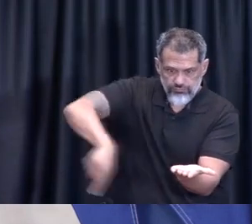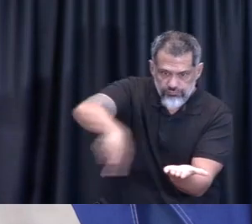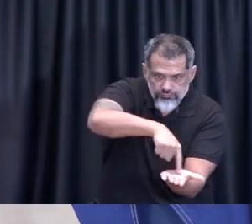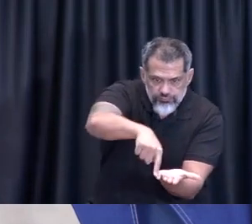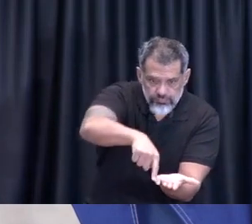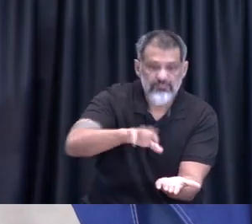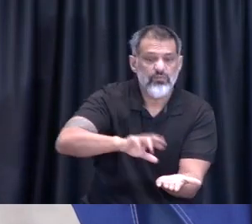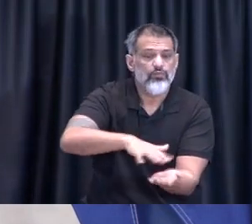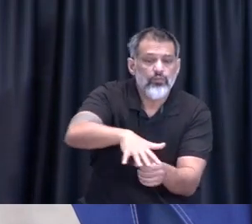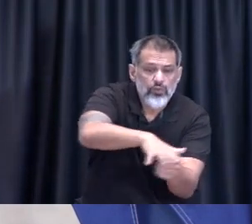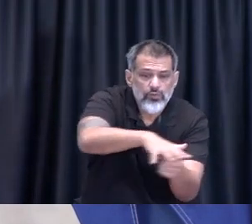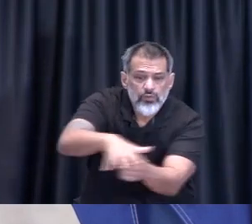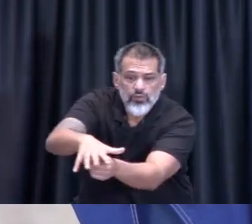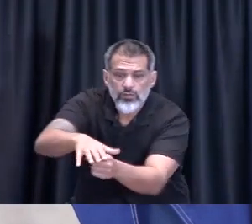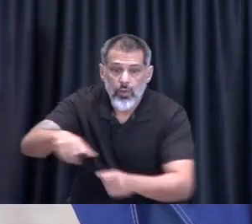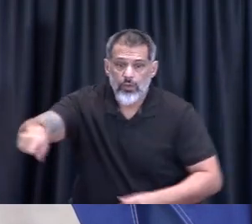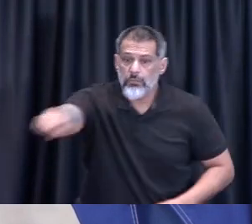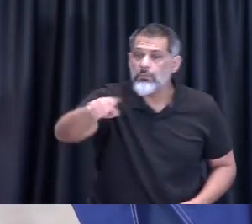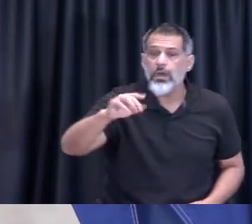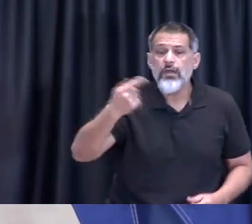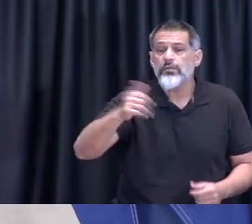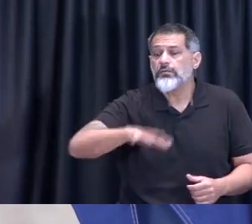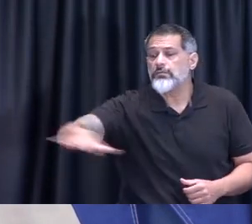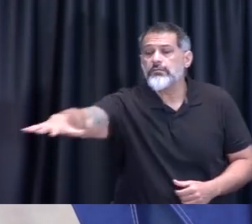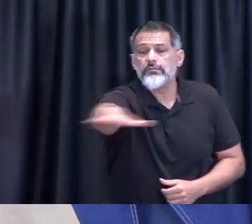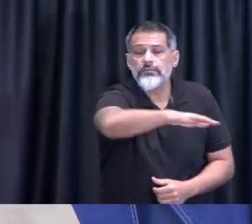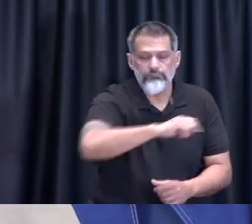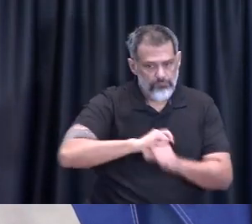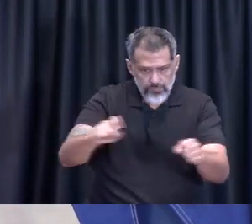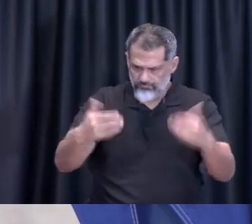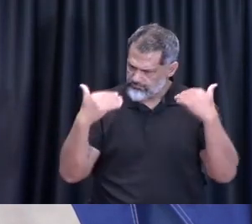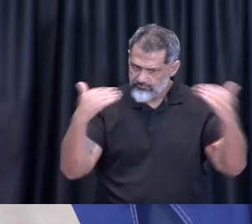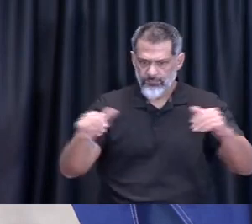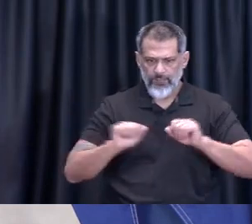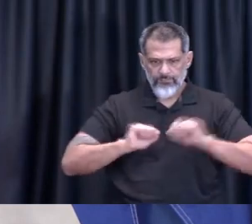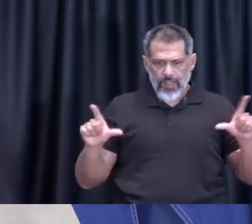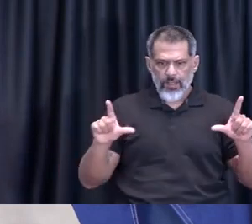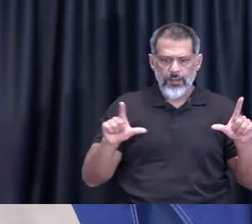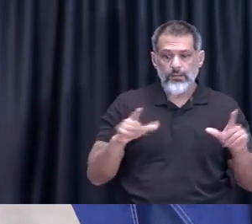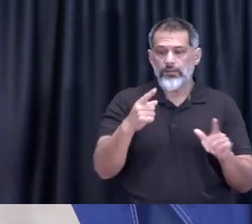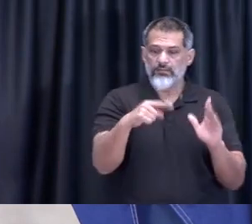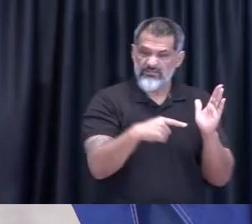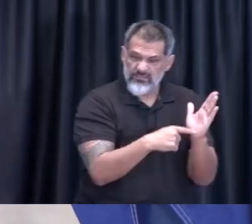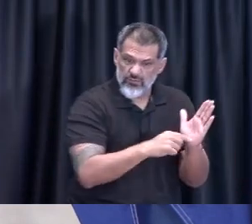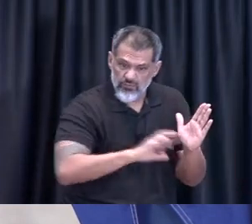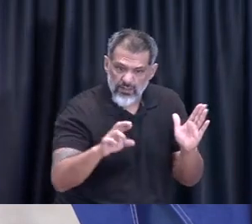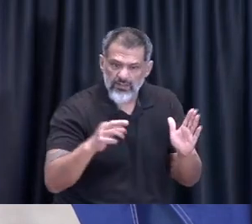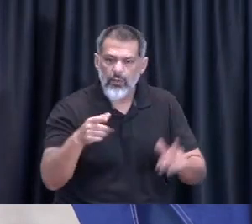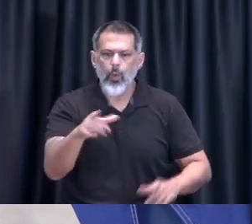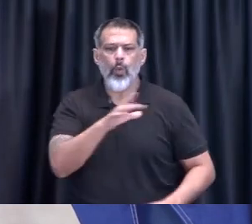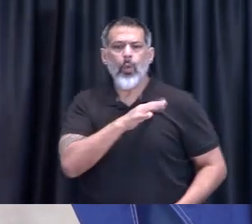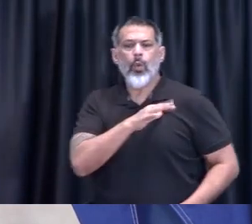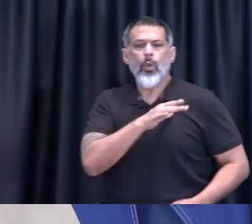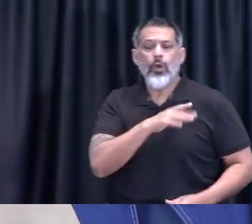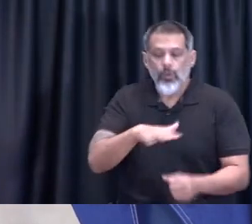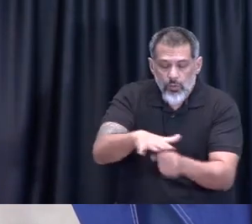submitted by others or yourself, or exploit points of interest near you, such as the Civic Centres, the Libraries or the Museums.